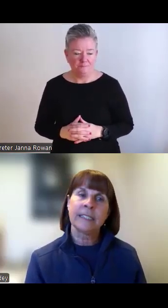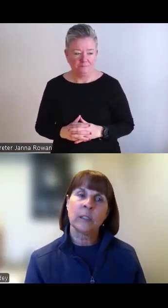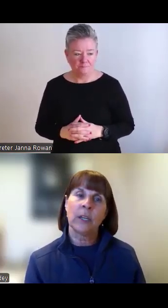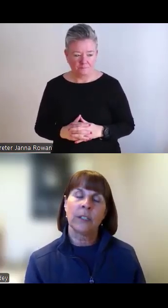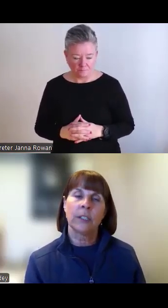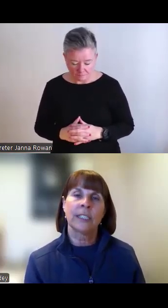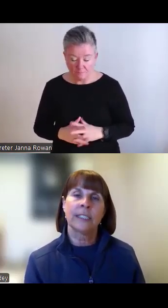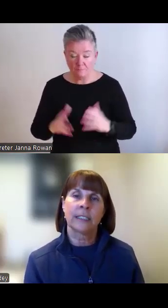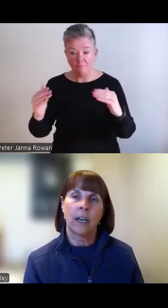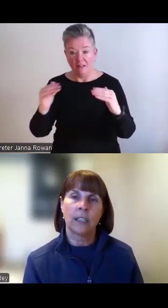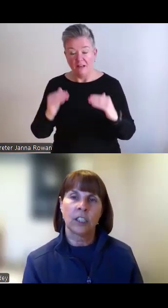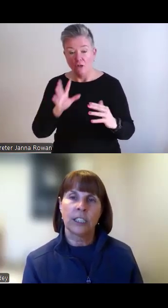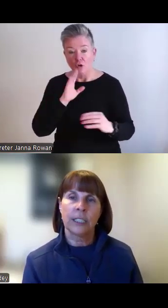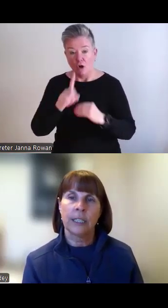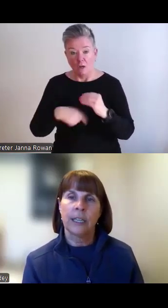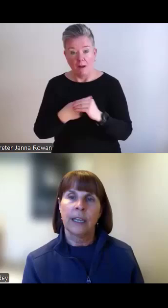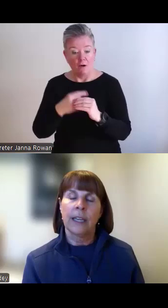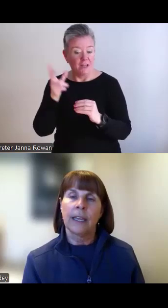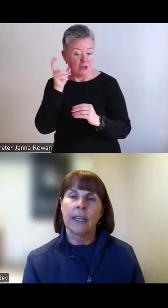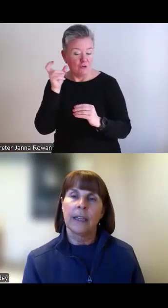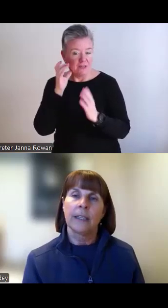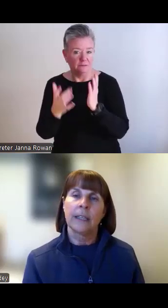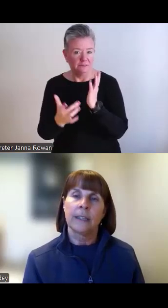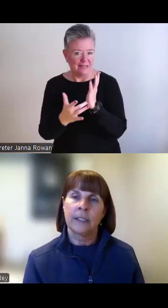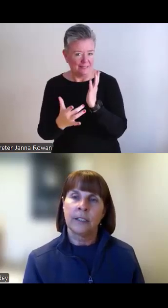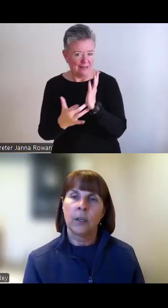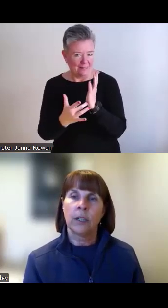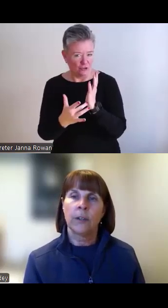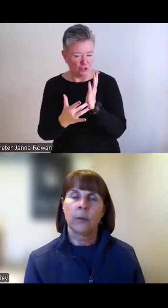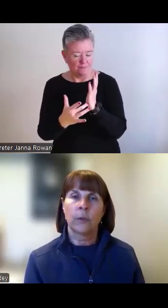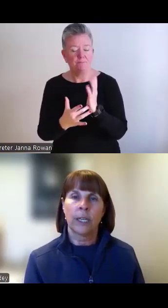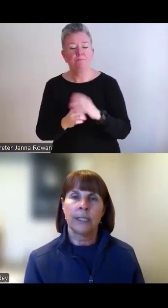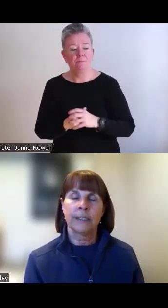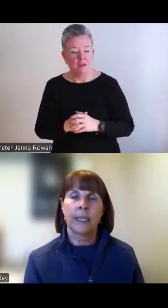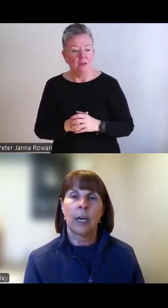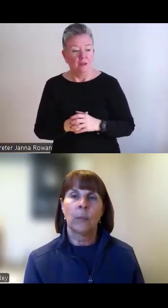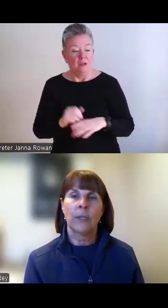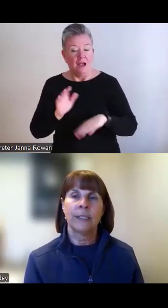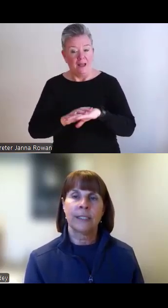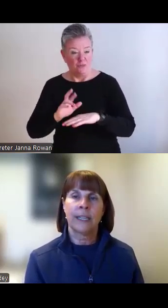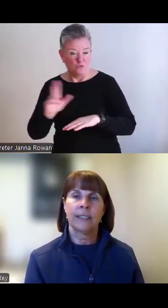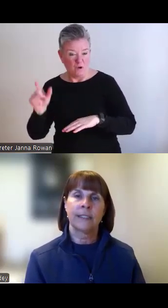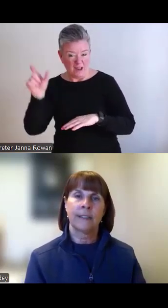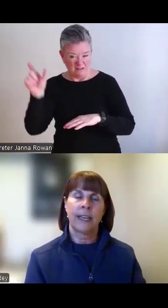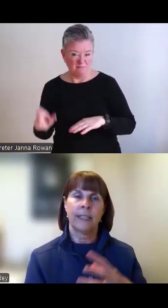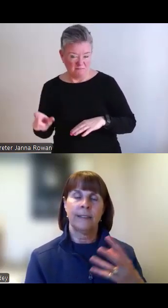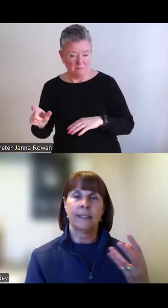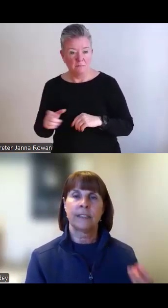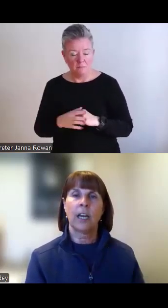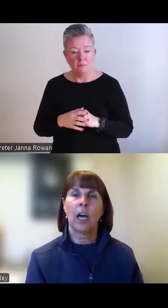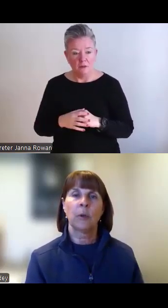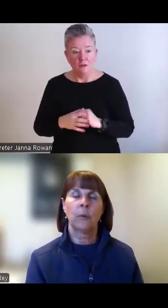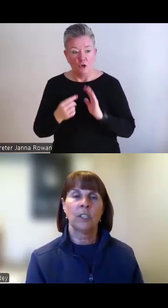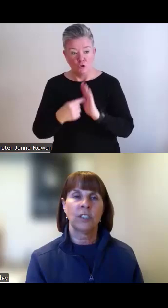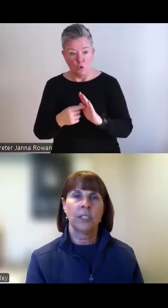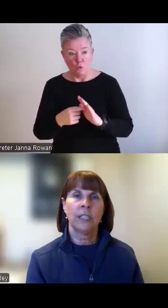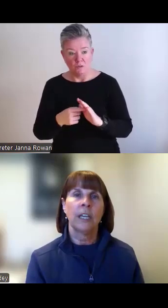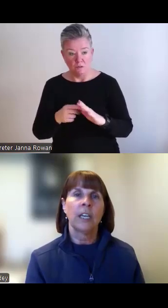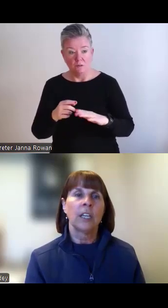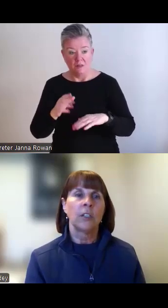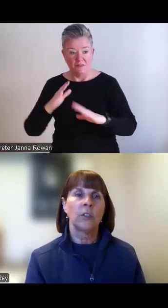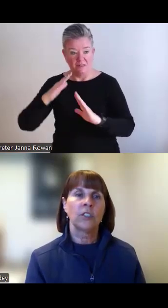Next is about hearing technology. The note on the right indicates that in this top question,